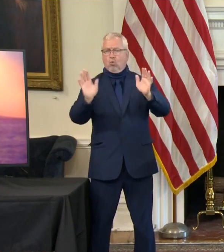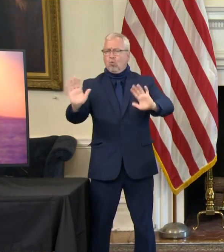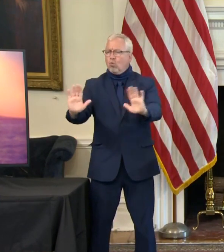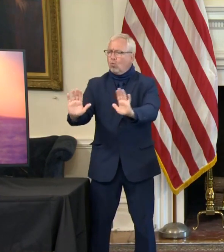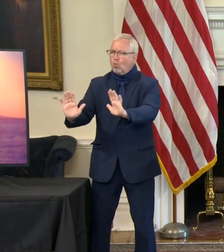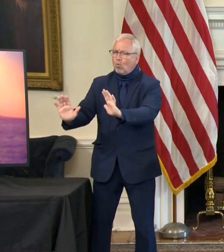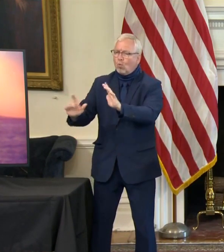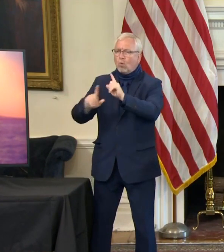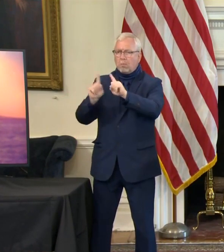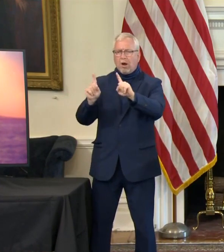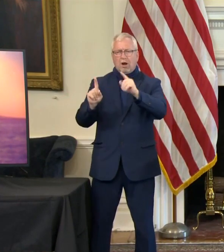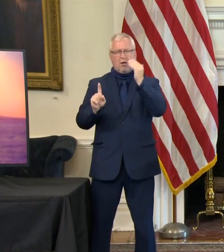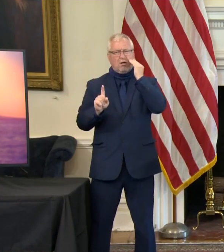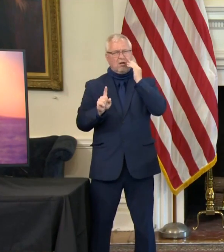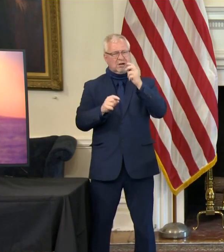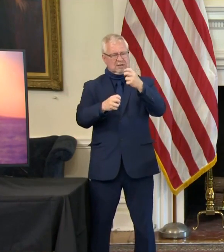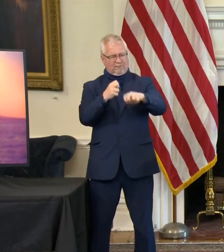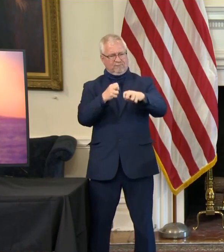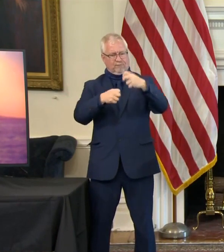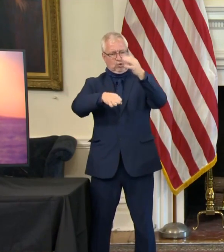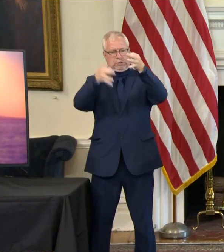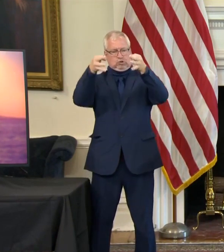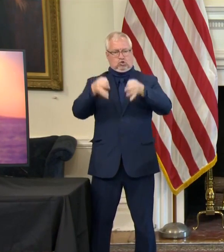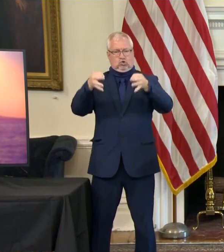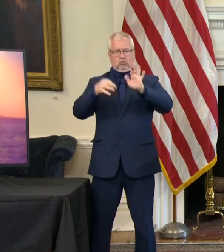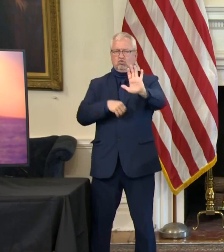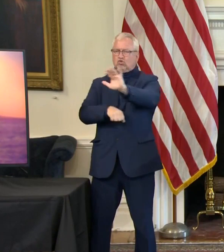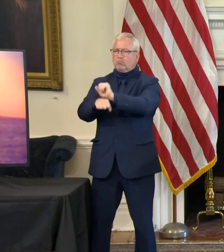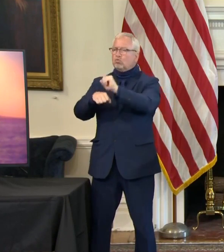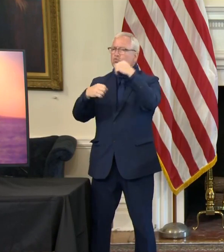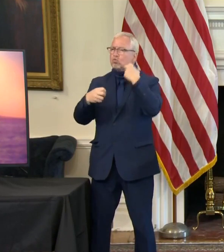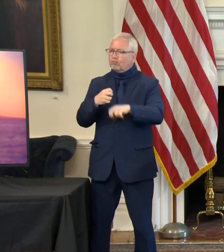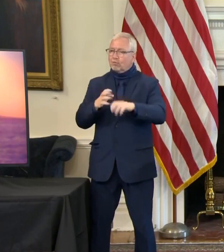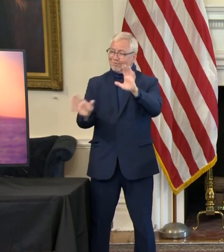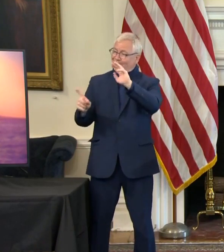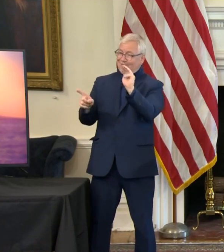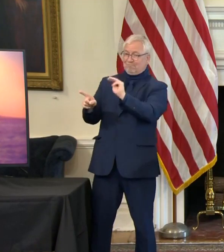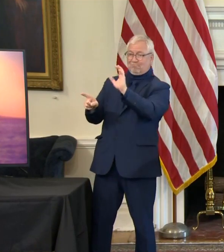LOOK, I DO NOT WANT TO CRITICIZE ANY COUNTY LEADERS AND I KNOW THEY ALL HAVE VERY DIFFERENT JOBS.